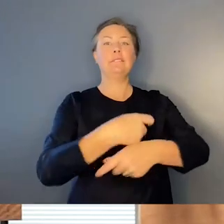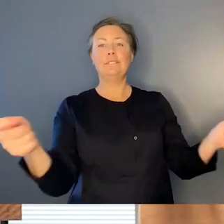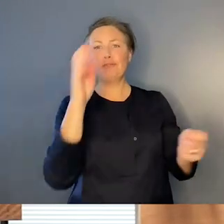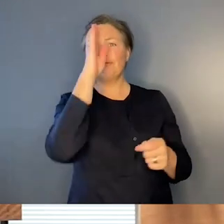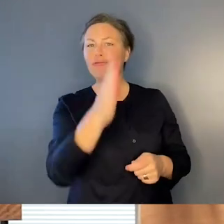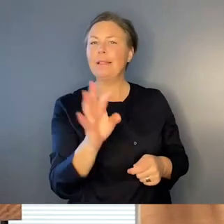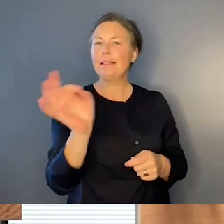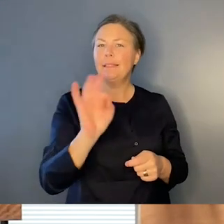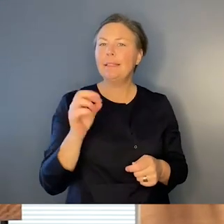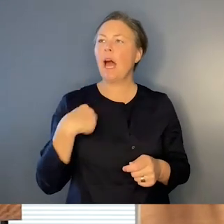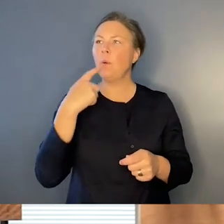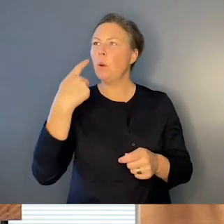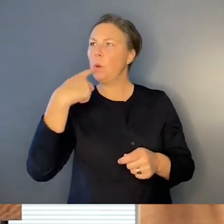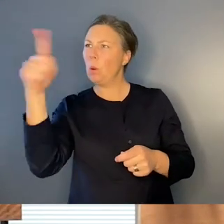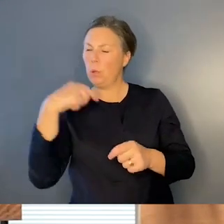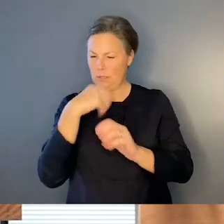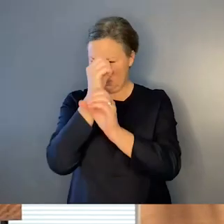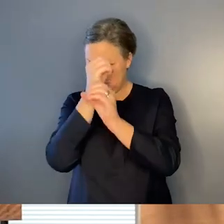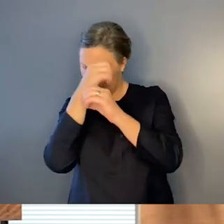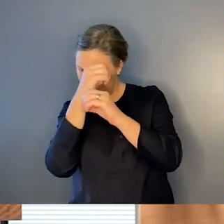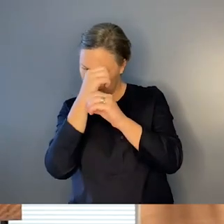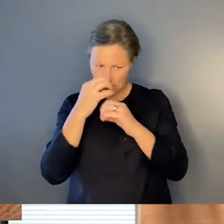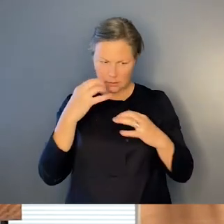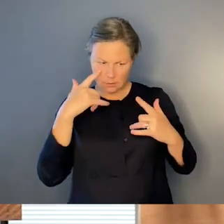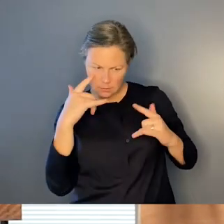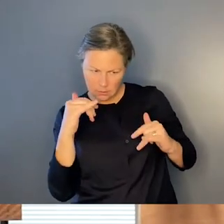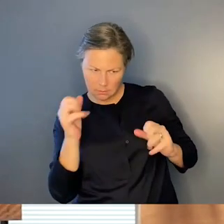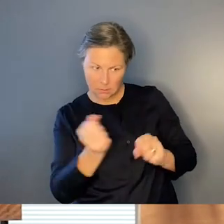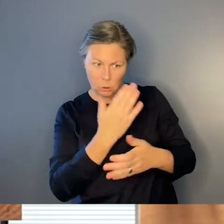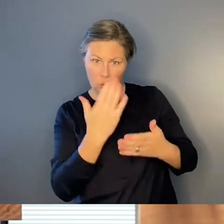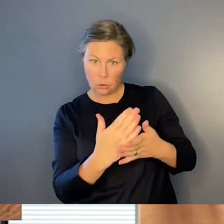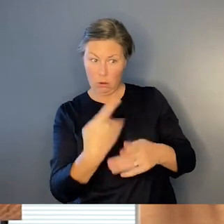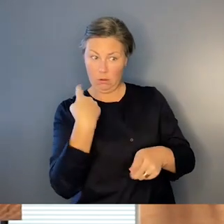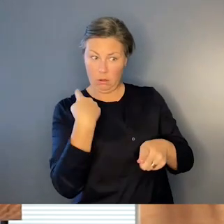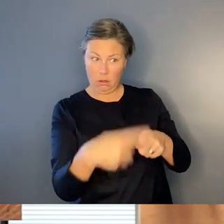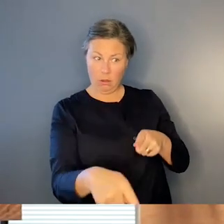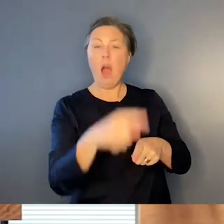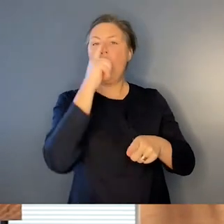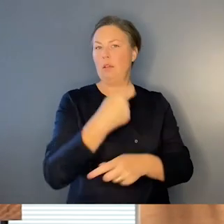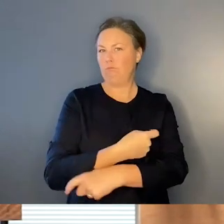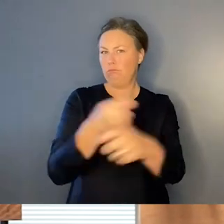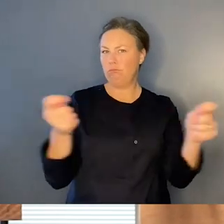So, you can have confidence that these have gone through the appropriate testing and are known and understood to be safe.